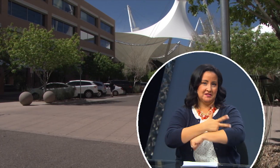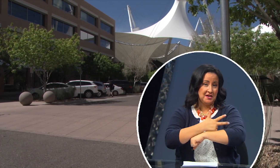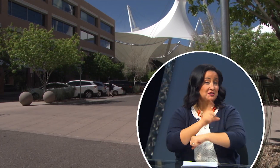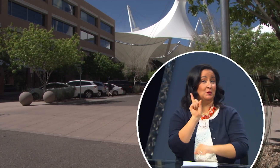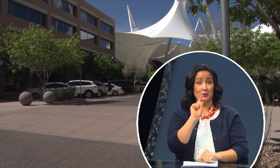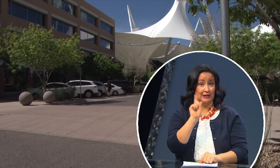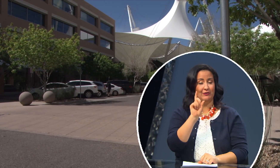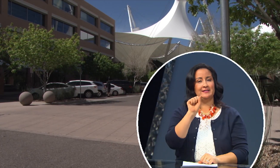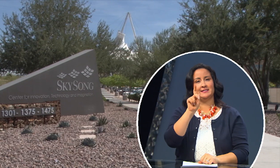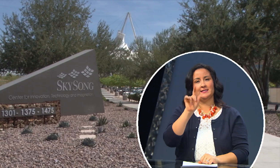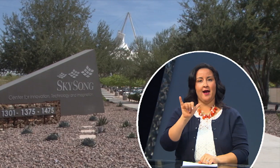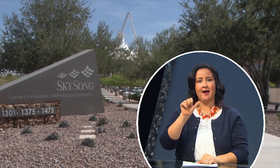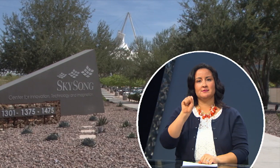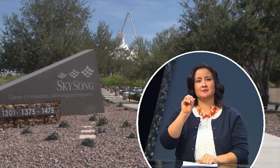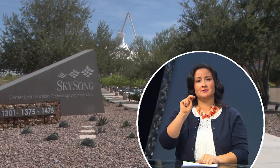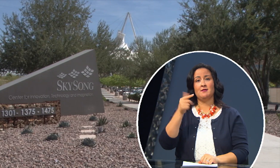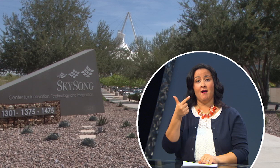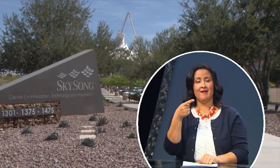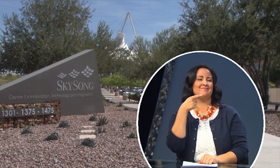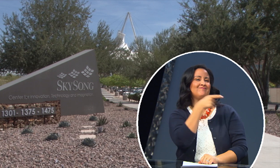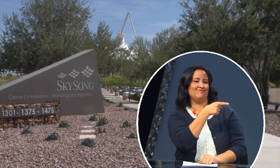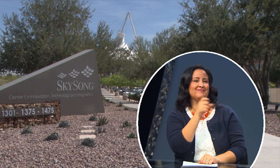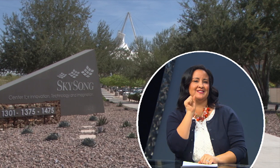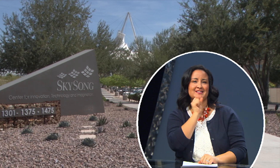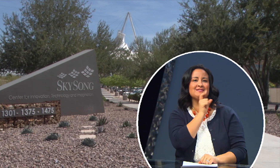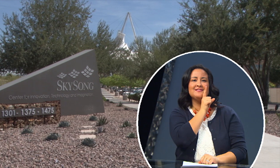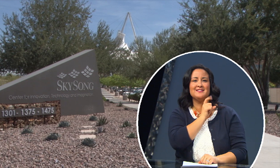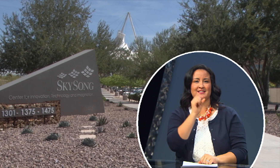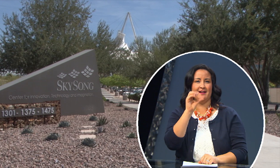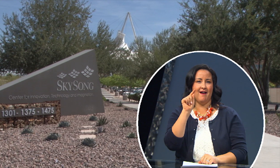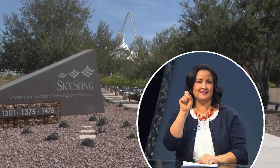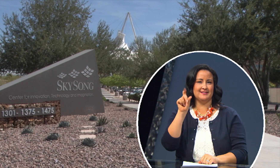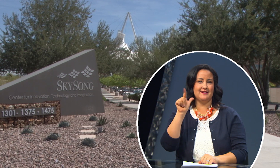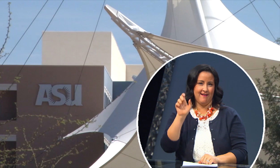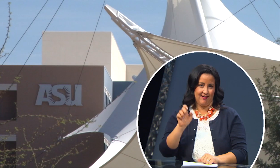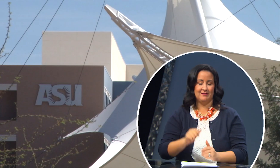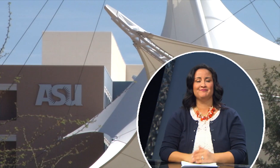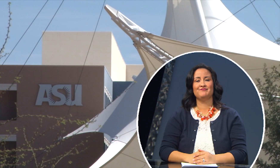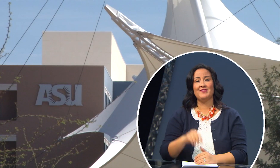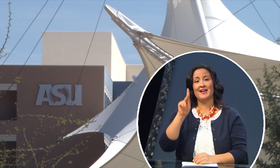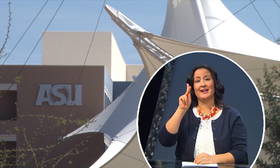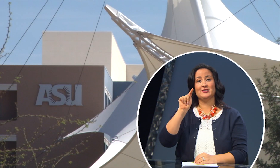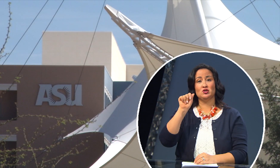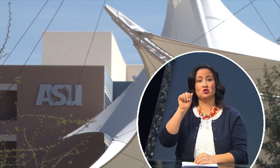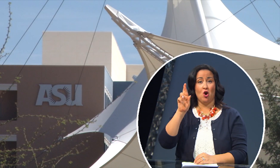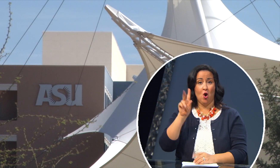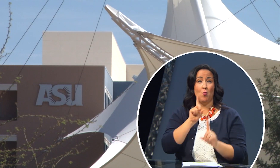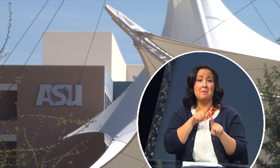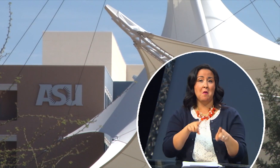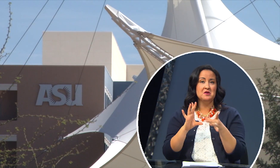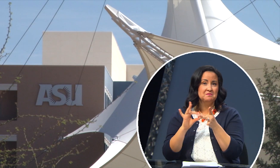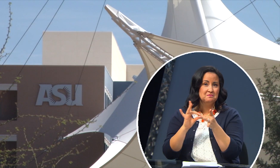AT SKYSONG A-S-U IN SCOTTSDALE. K-T-A-R REPORTS THAT GUEST SPEAKERS WILL INCLUDE FORMER REPRESENTATIVE